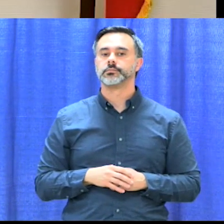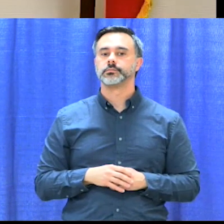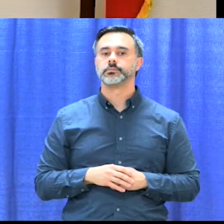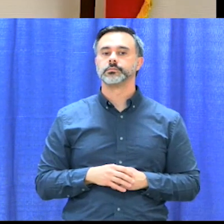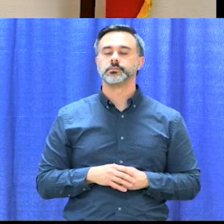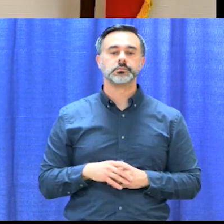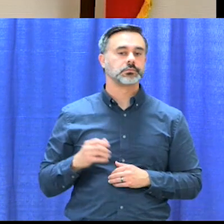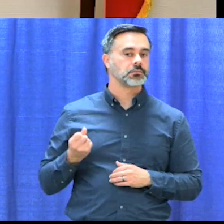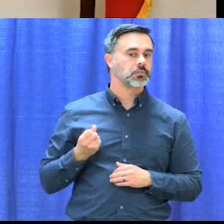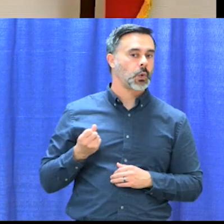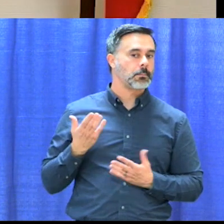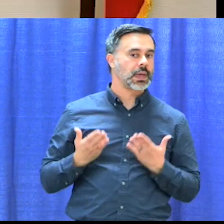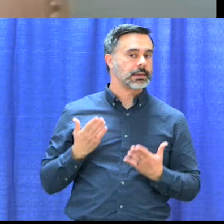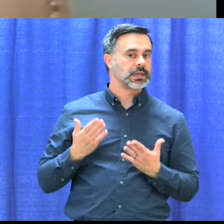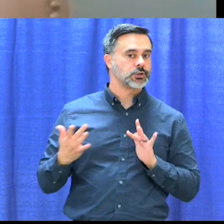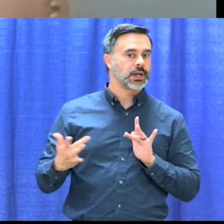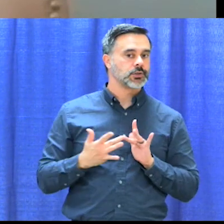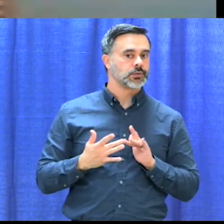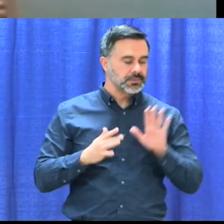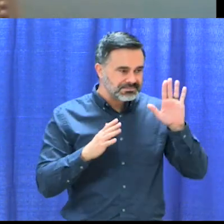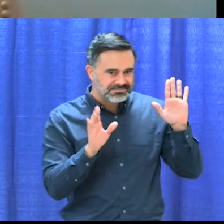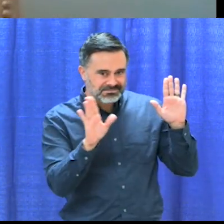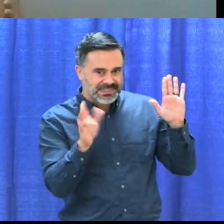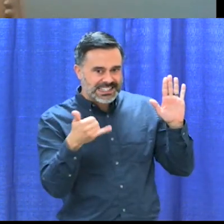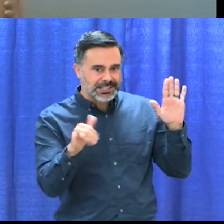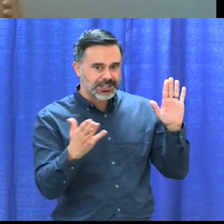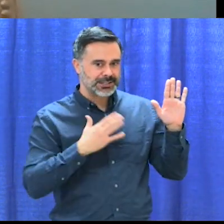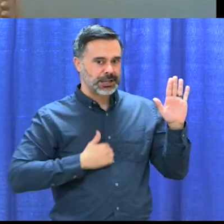Holding in case Heidi is trying to - [Barsuglia speaking] Sorry, yeah, I'm still here I apologize.